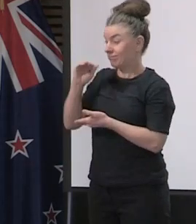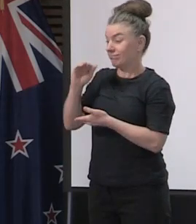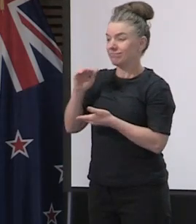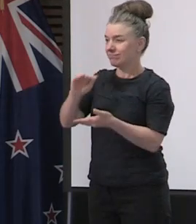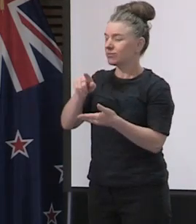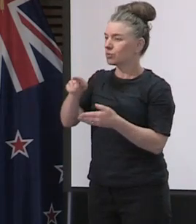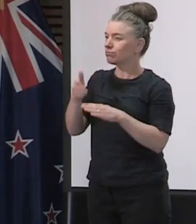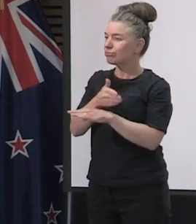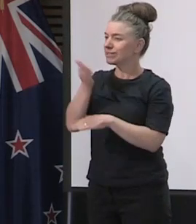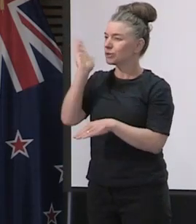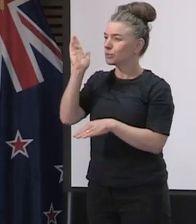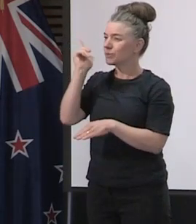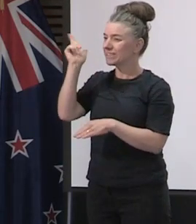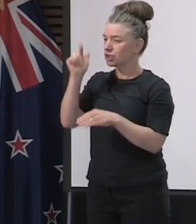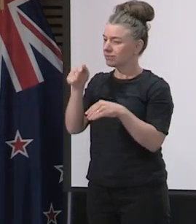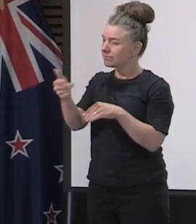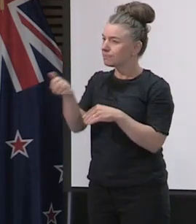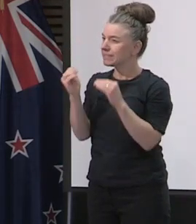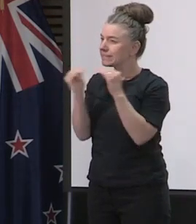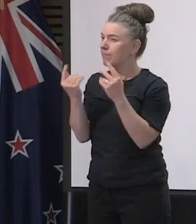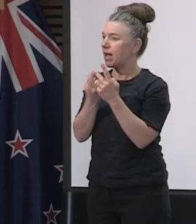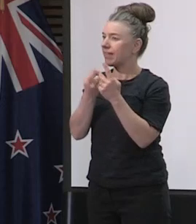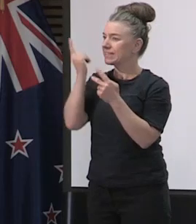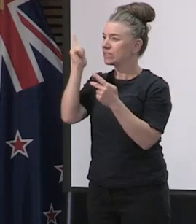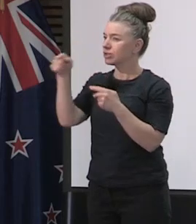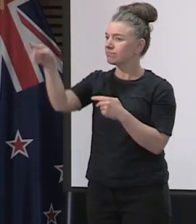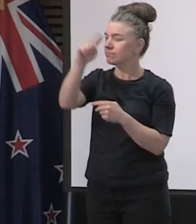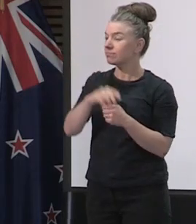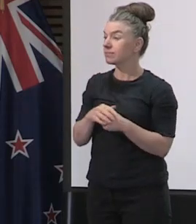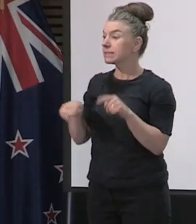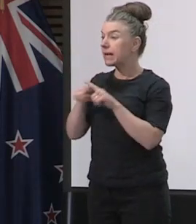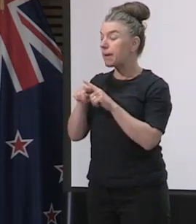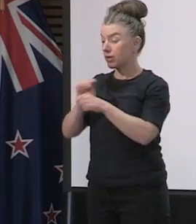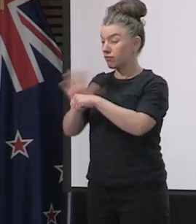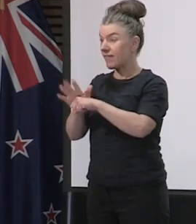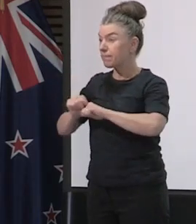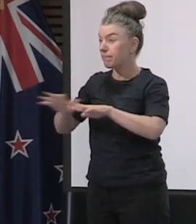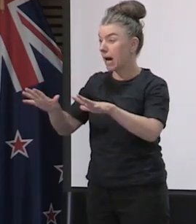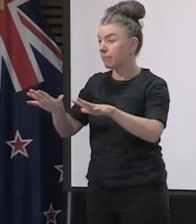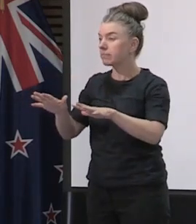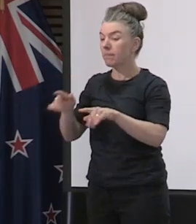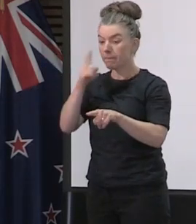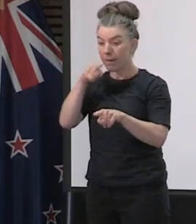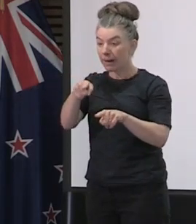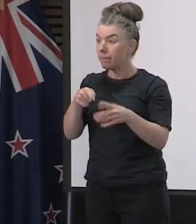why on Monday we delivered pay equity for early childhood teachers. Why one of the first